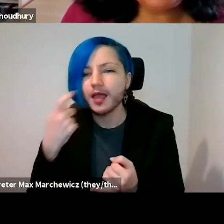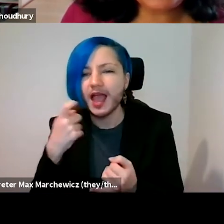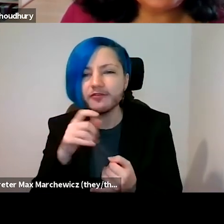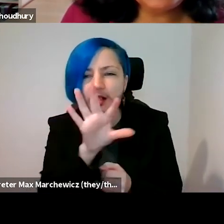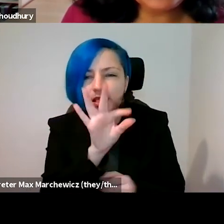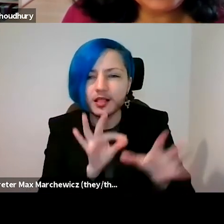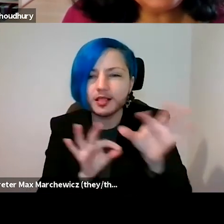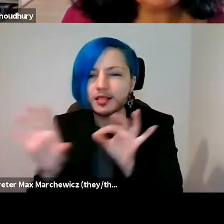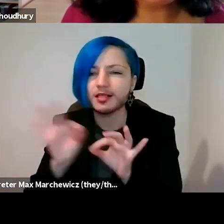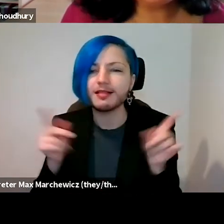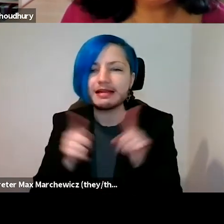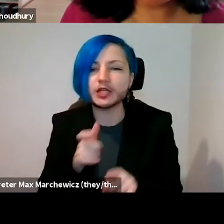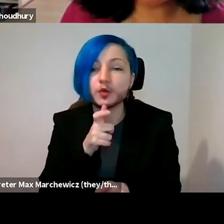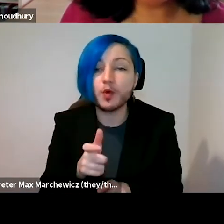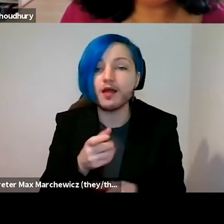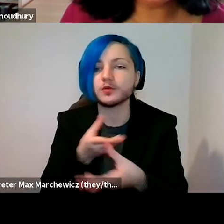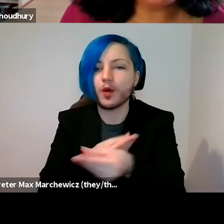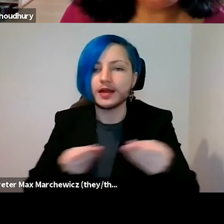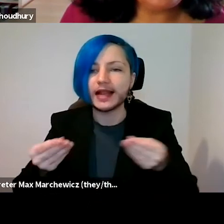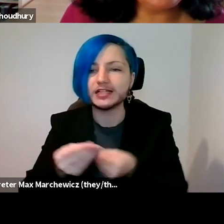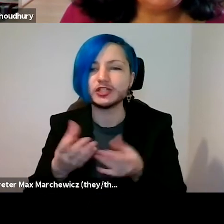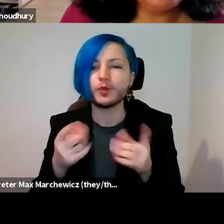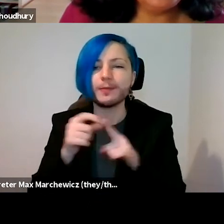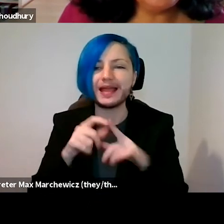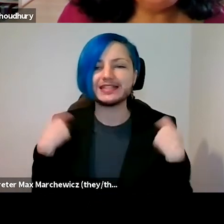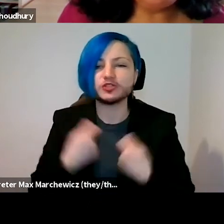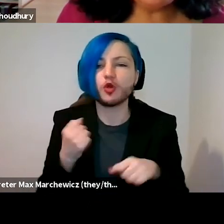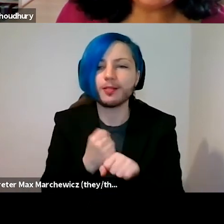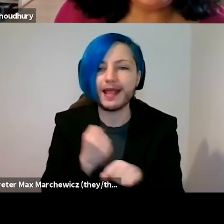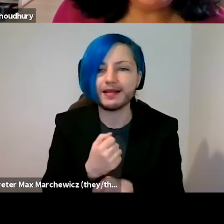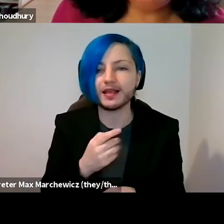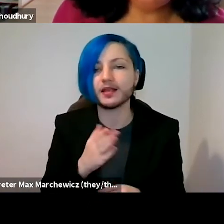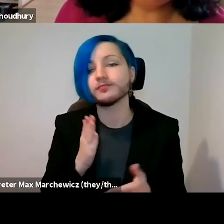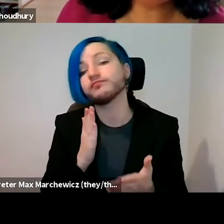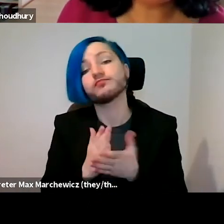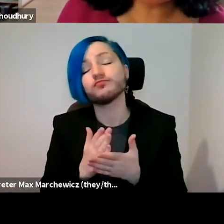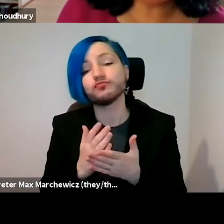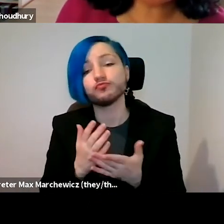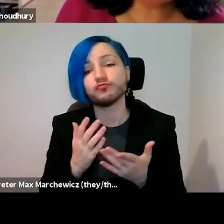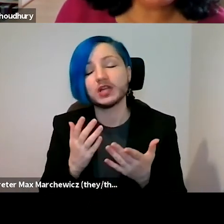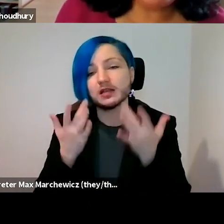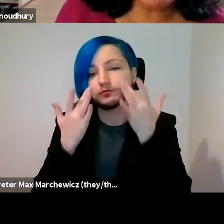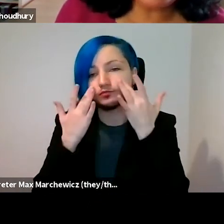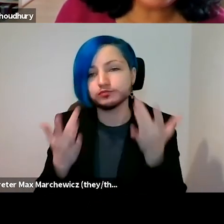and his analogy of Paisley shawl-making proposed an economy of industrial progress